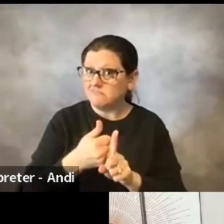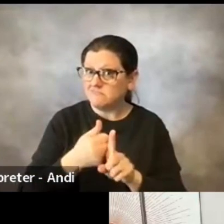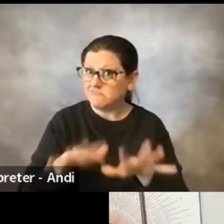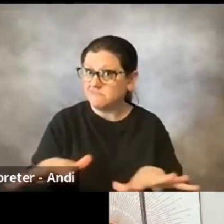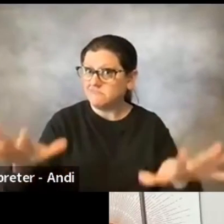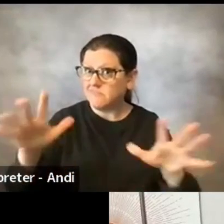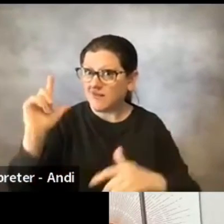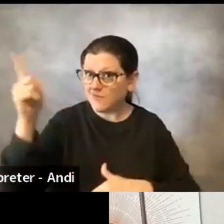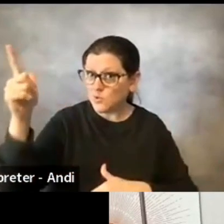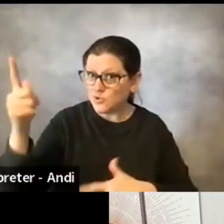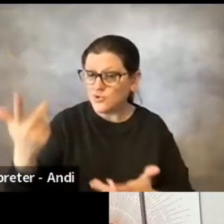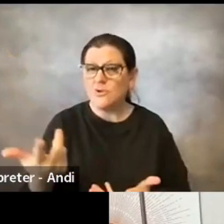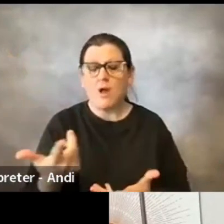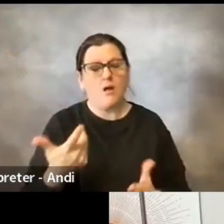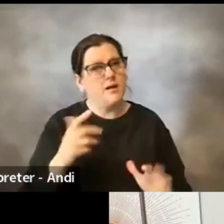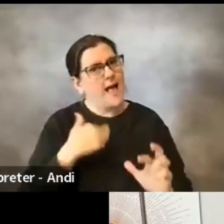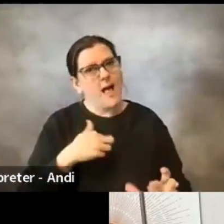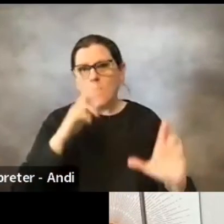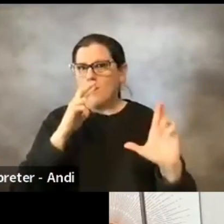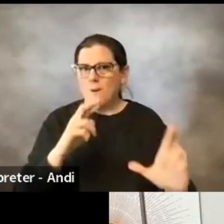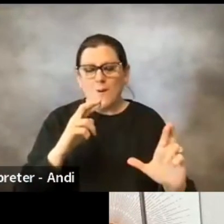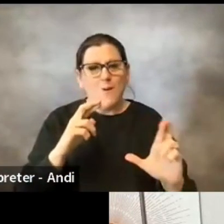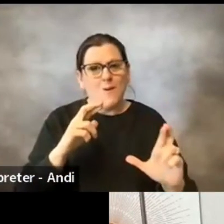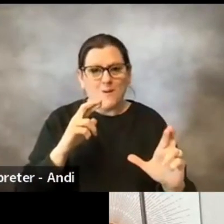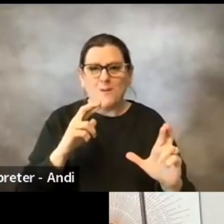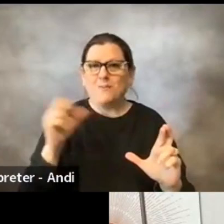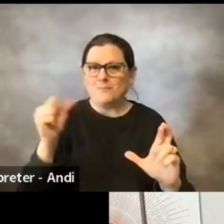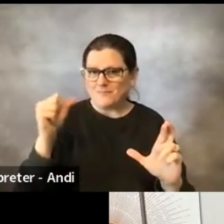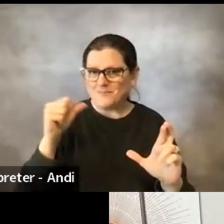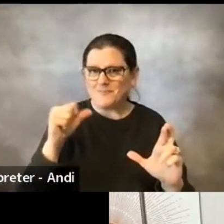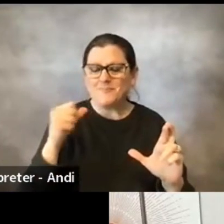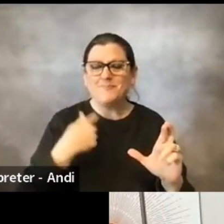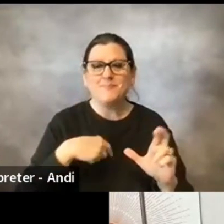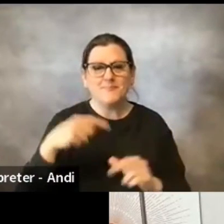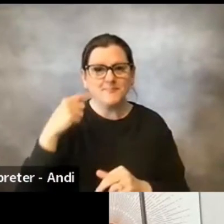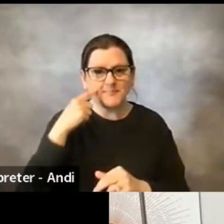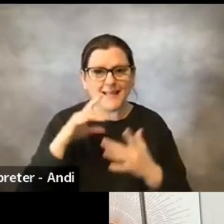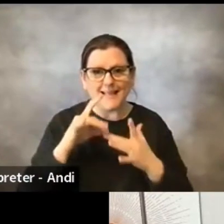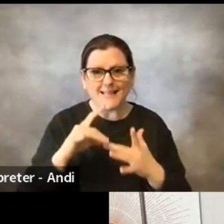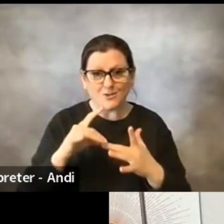Mary P. Sowers: I certainly hope so, Becky. And I think that the leadership at ACL is certainly laying that expectation as well.